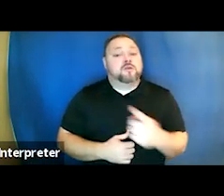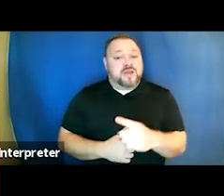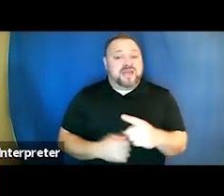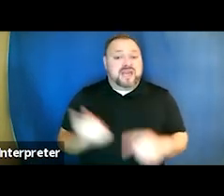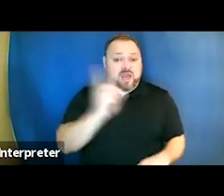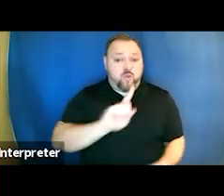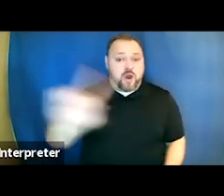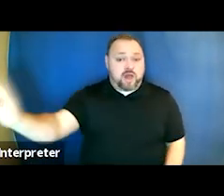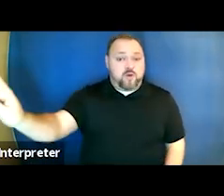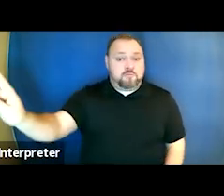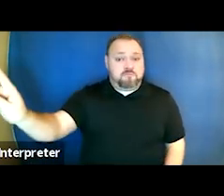he didn't want to do anything.